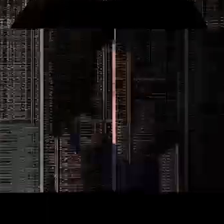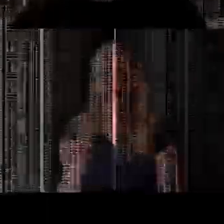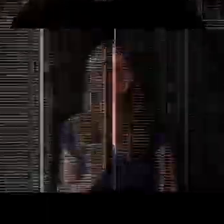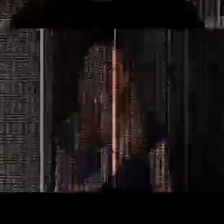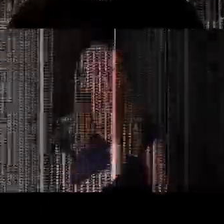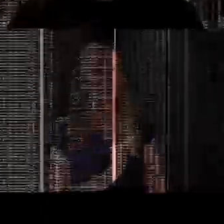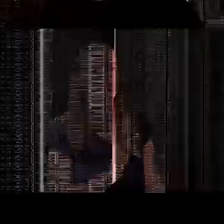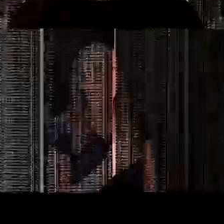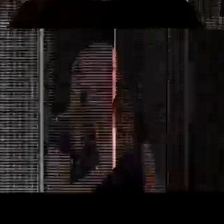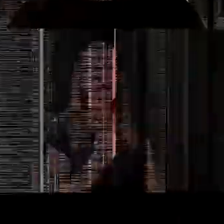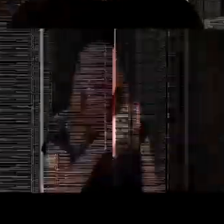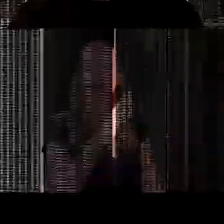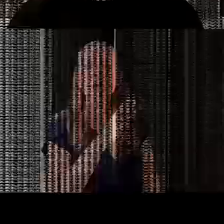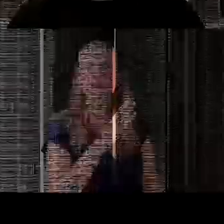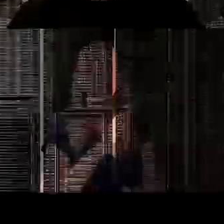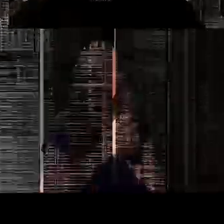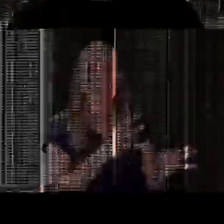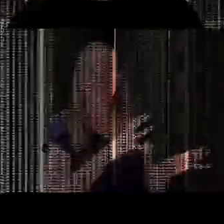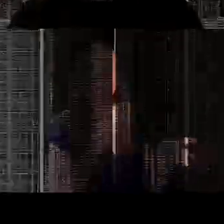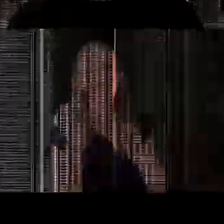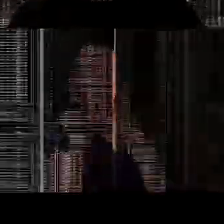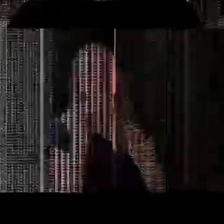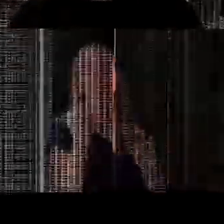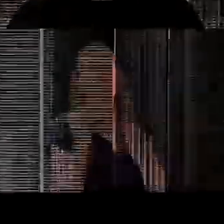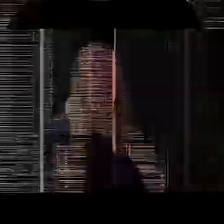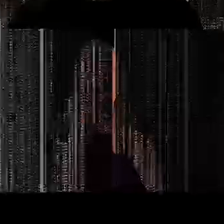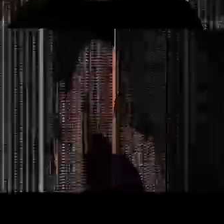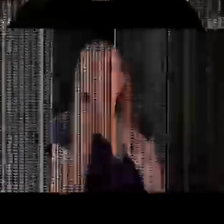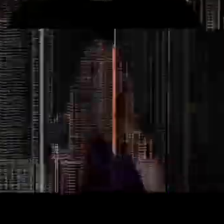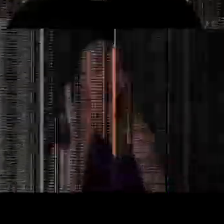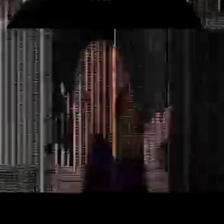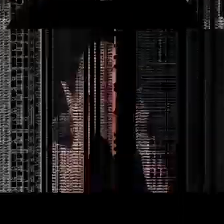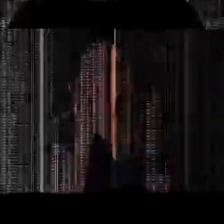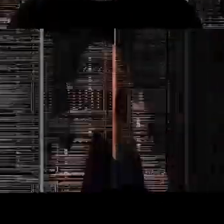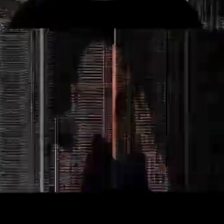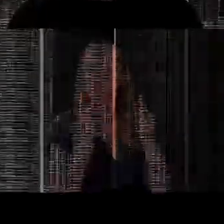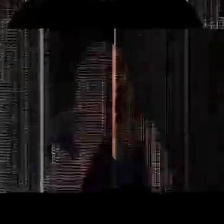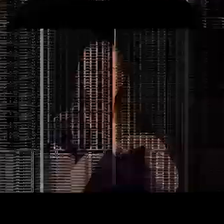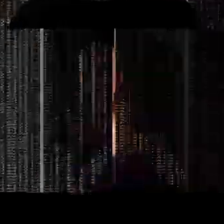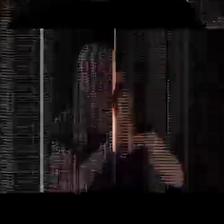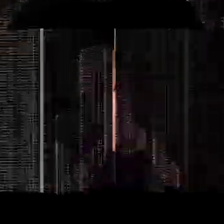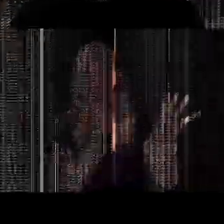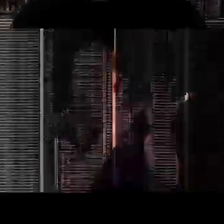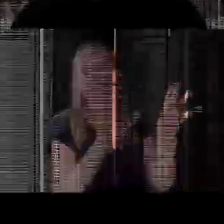I will navigate away immediately if something is visually busy, whether it has its movement